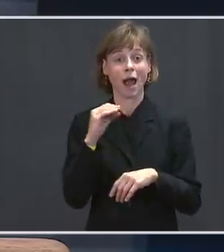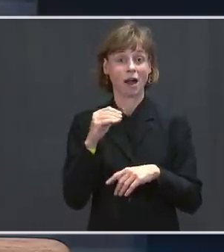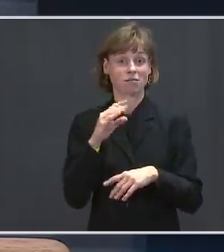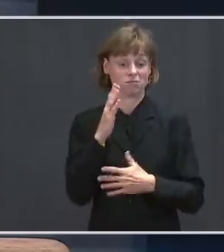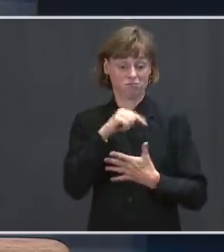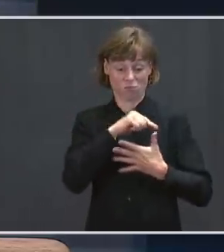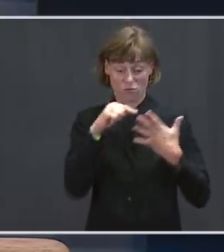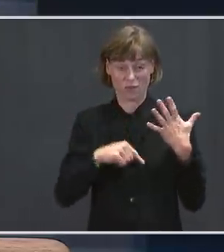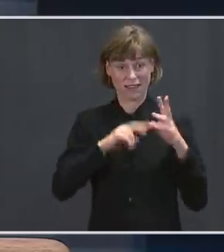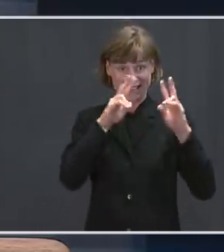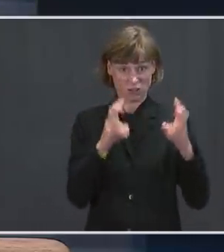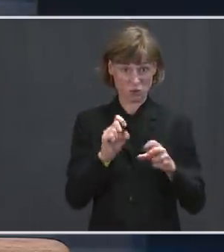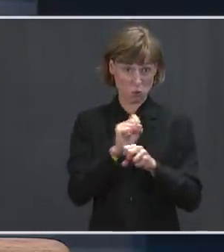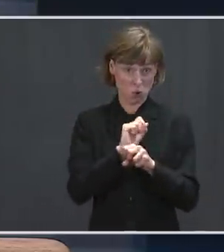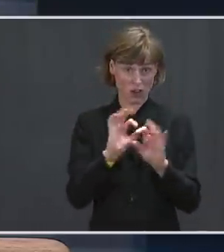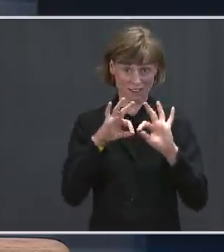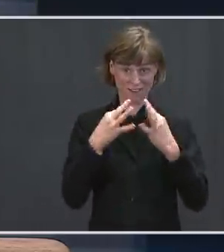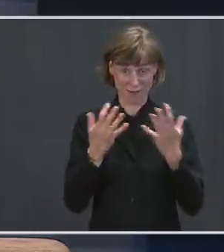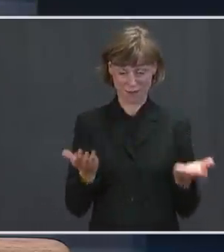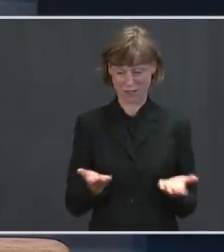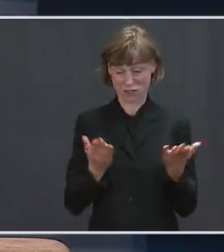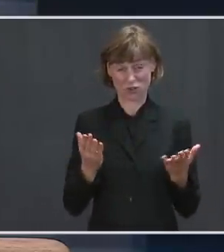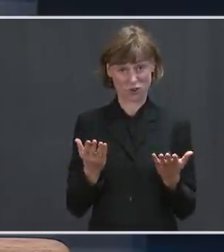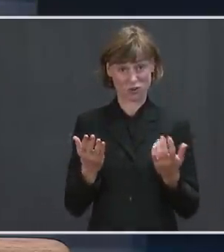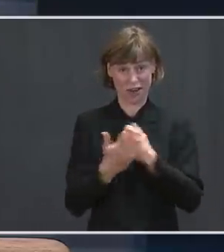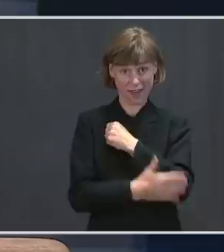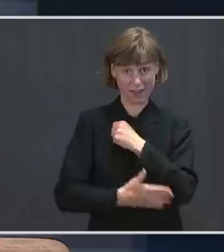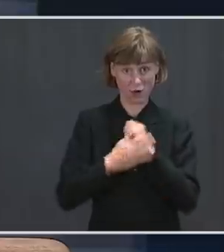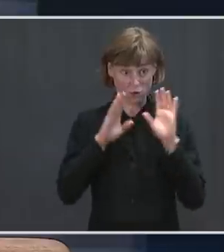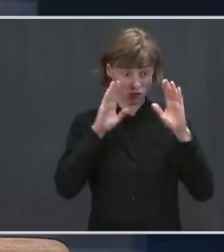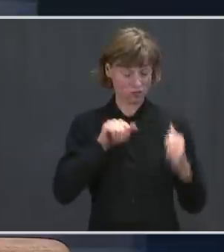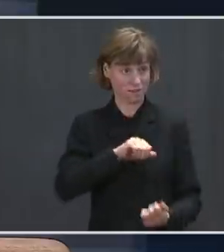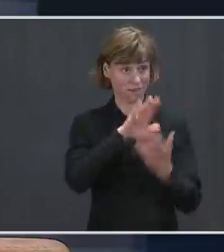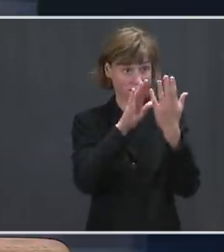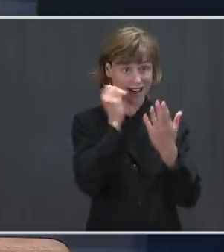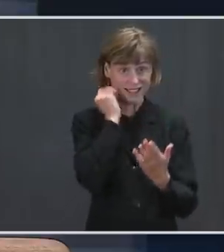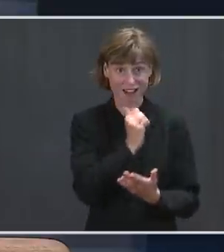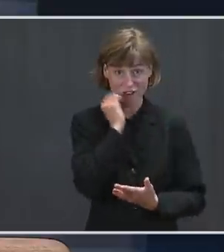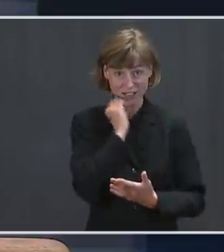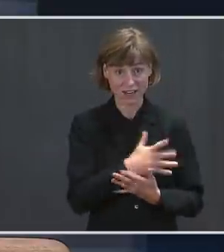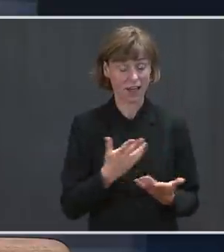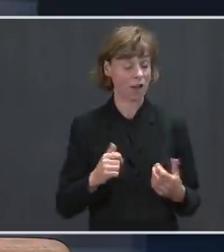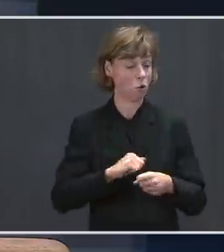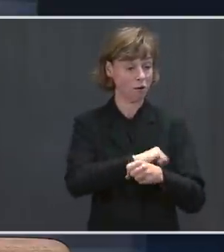are facing every day that are challenging their lives and livelihoods, the pandemic, climate change,